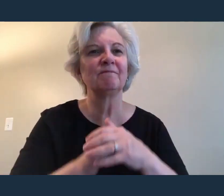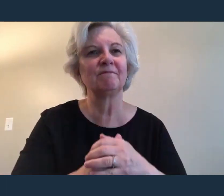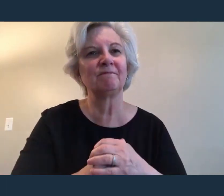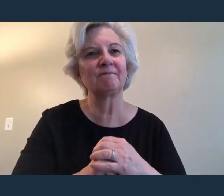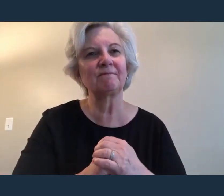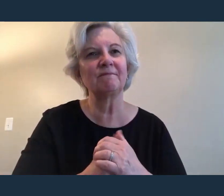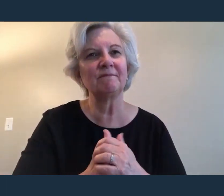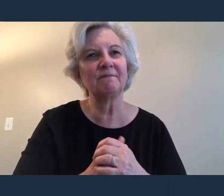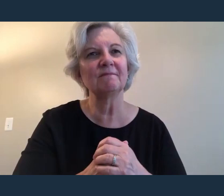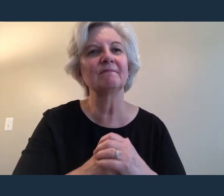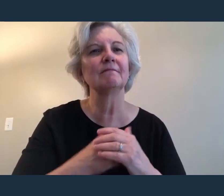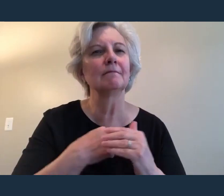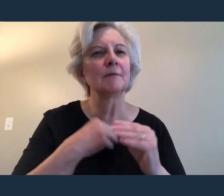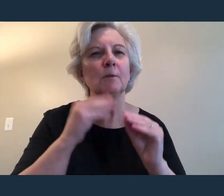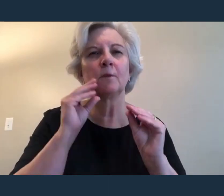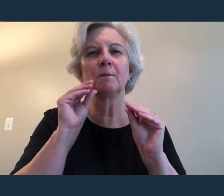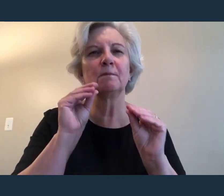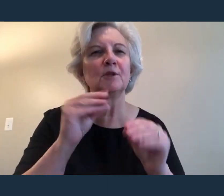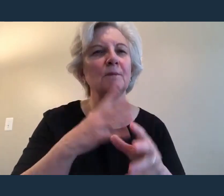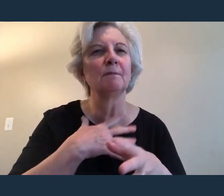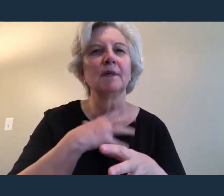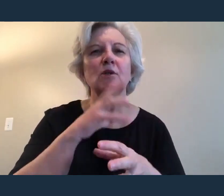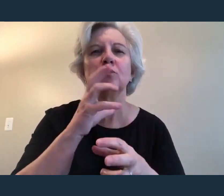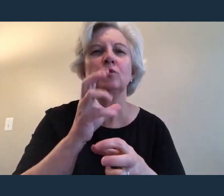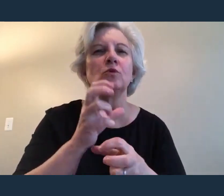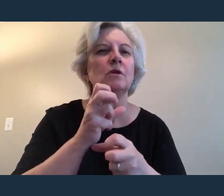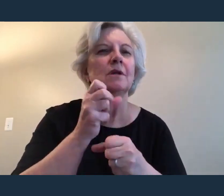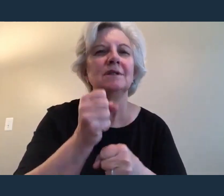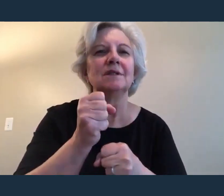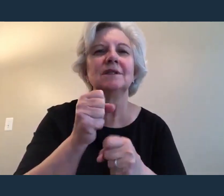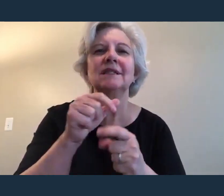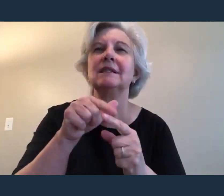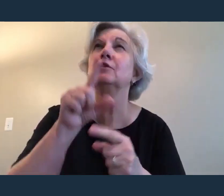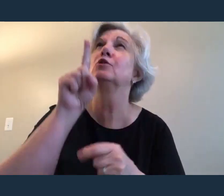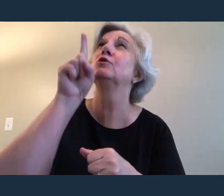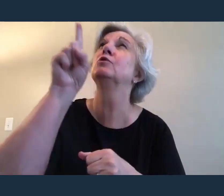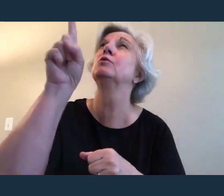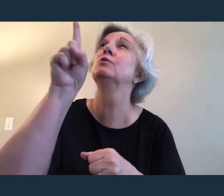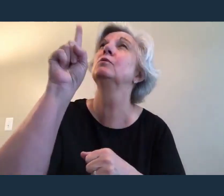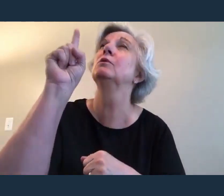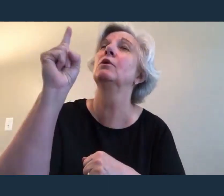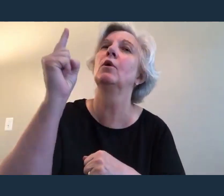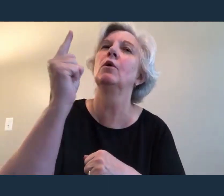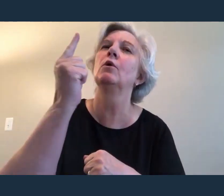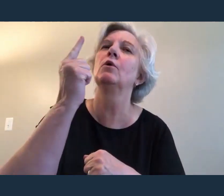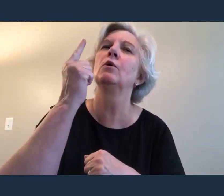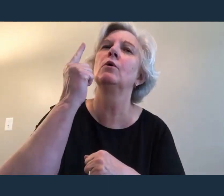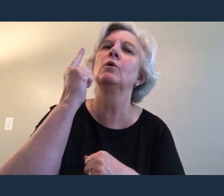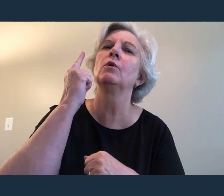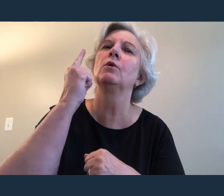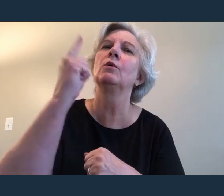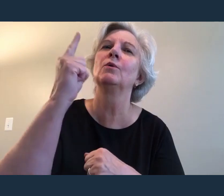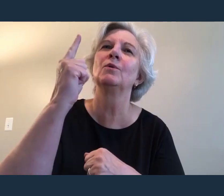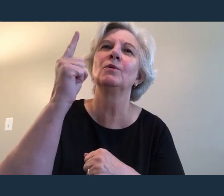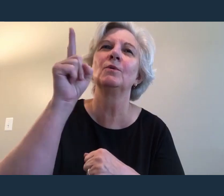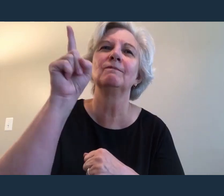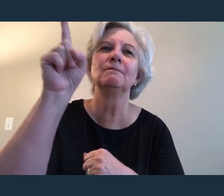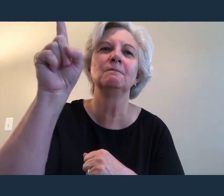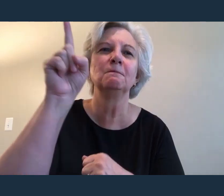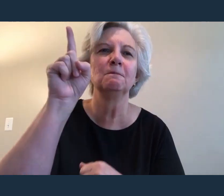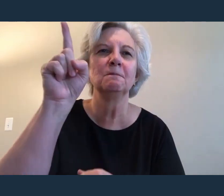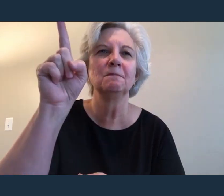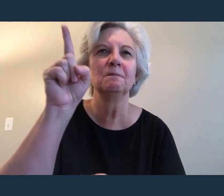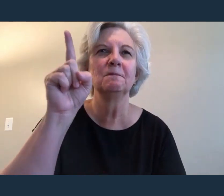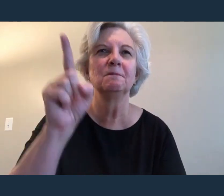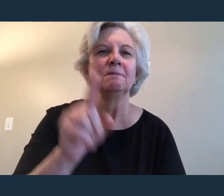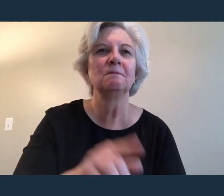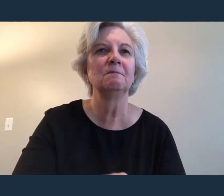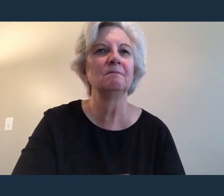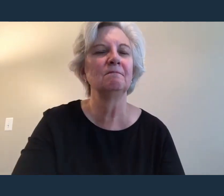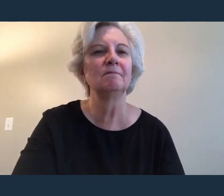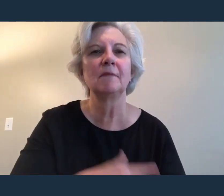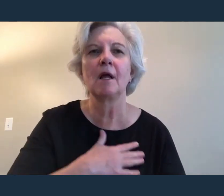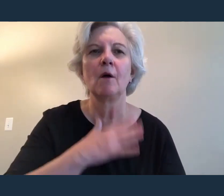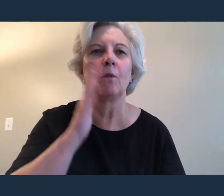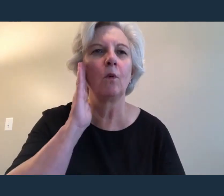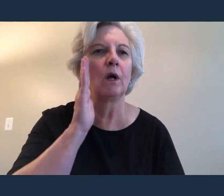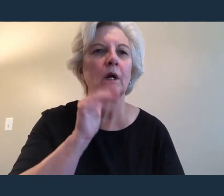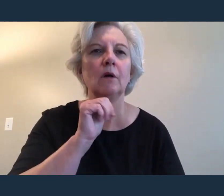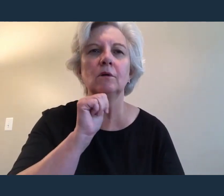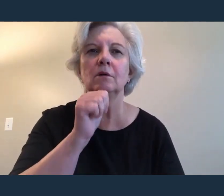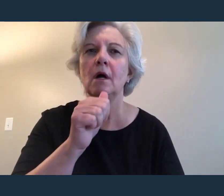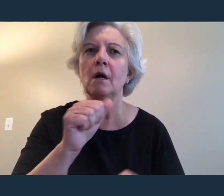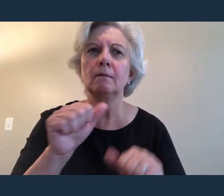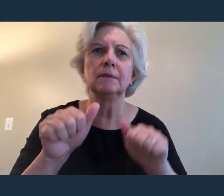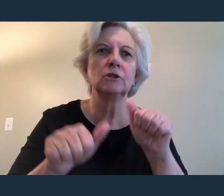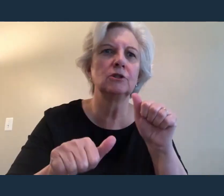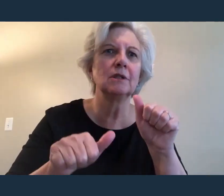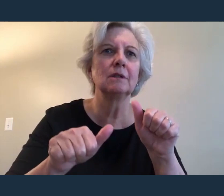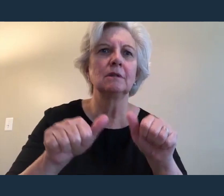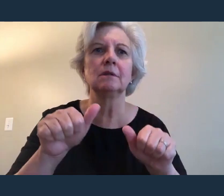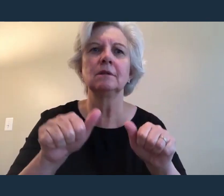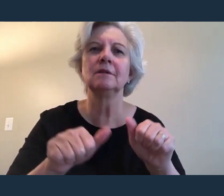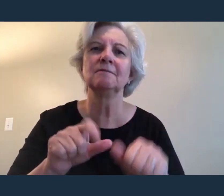I will put my trust in You alone And I will not be shaken